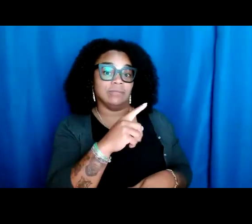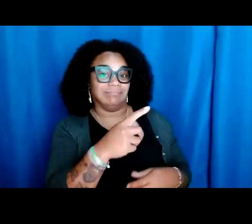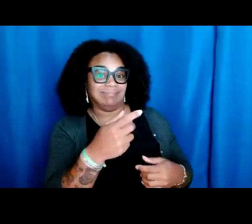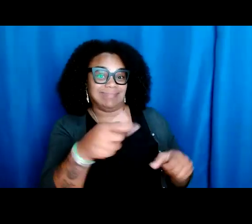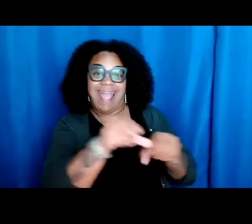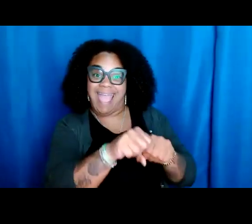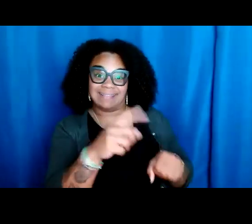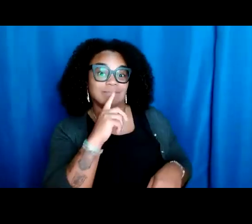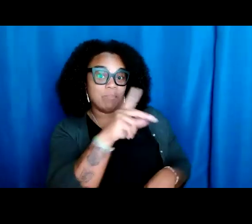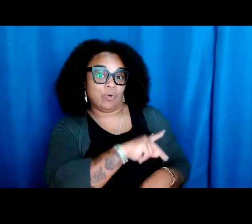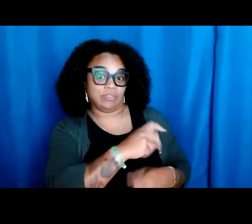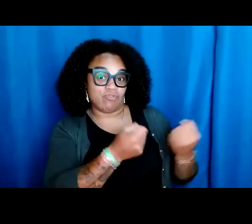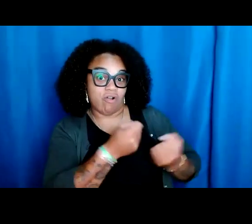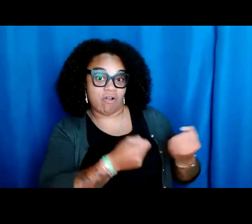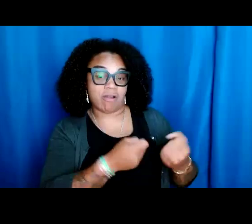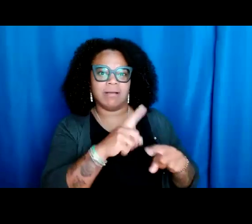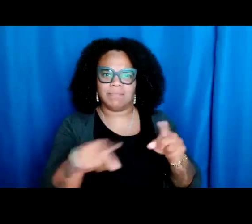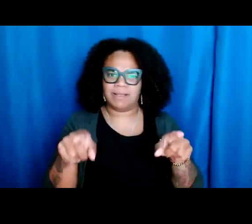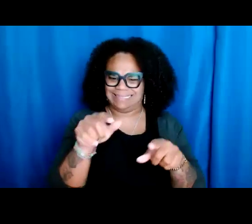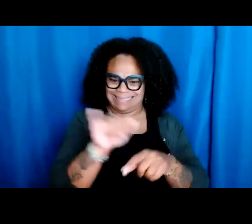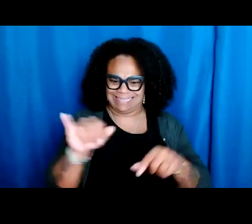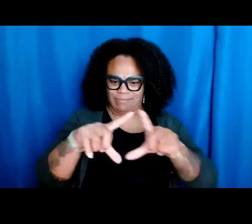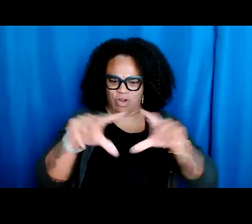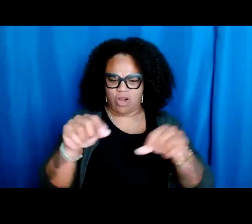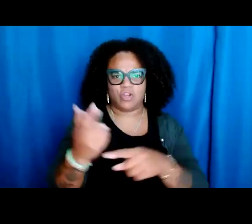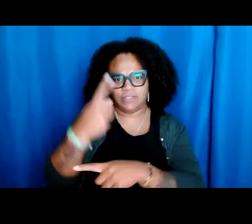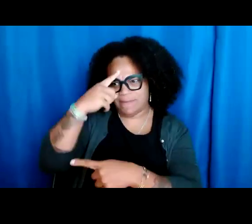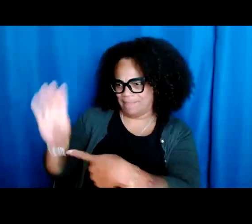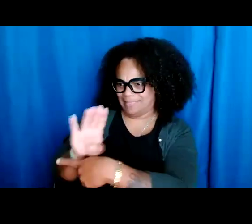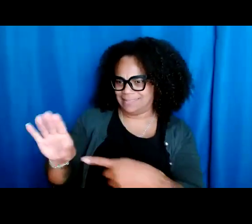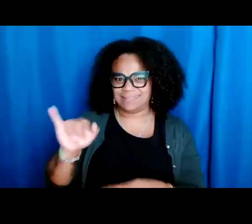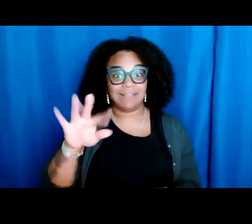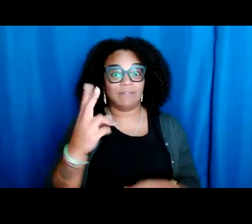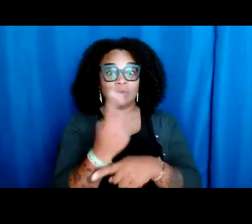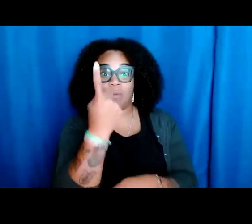if you use one card for everything, personal and business, you won't have